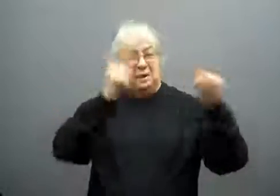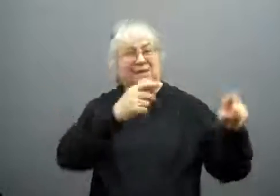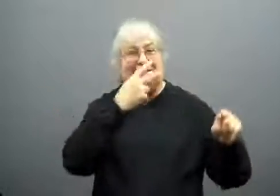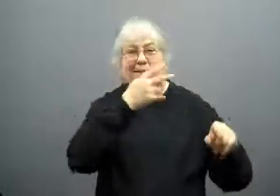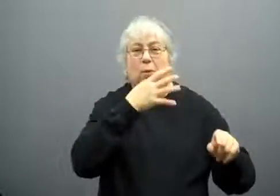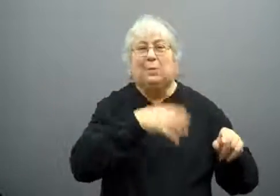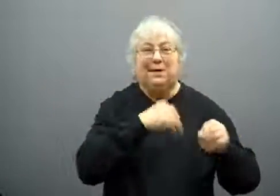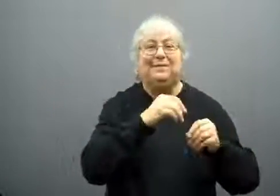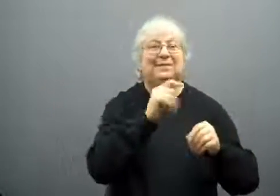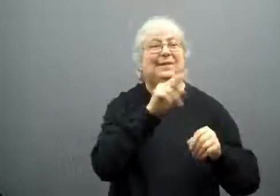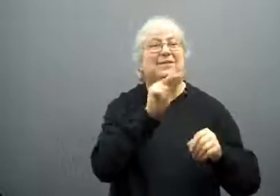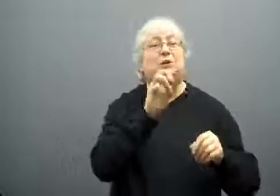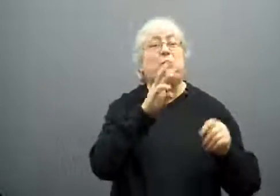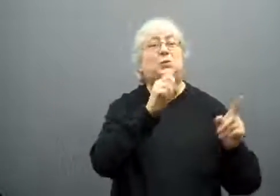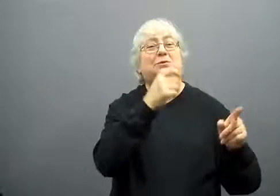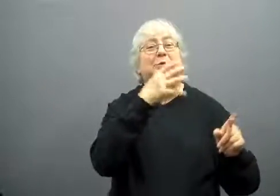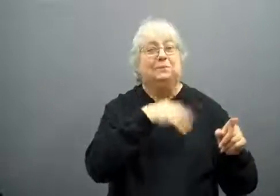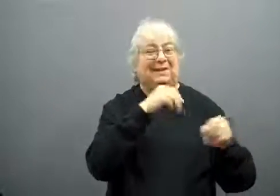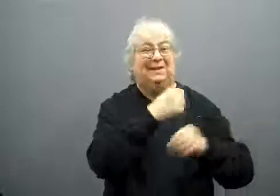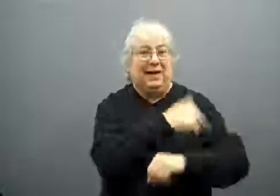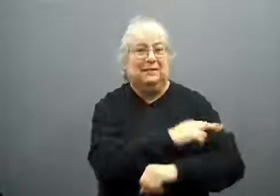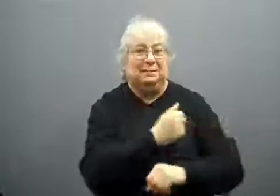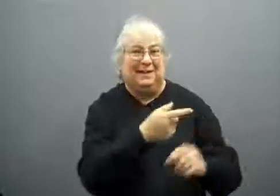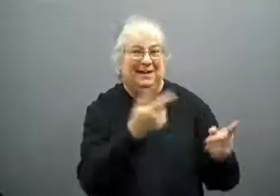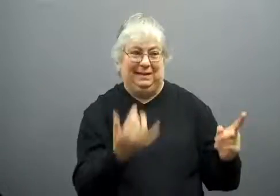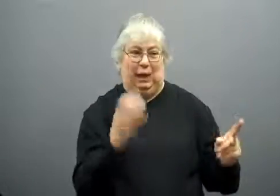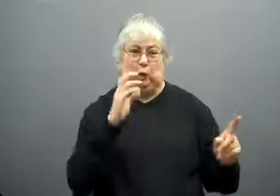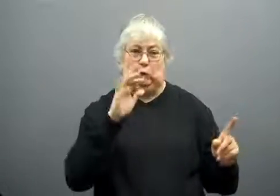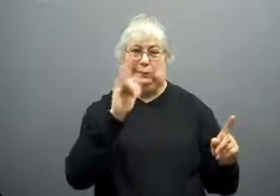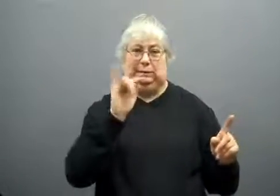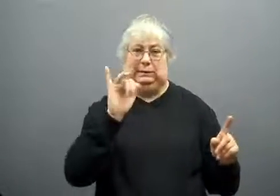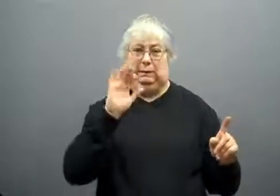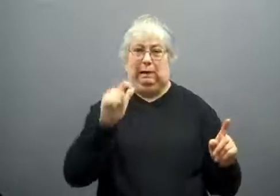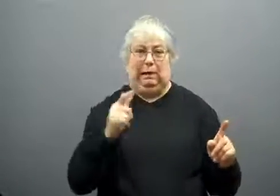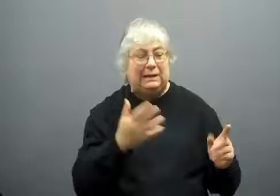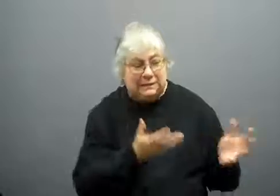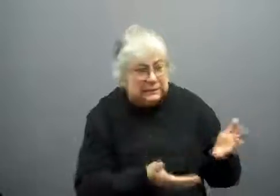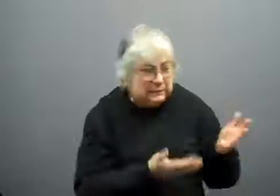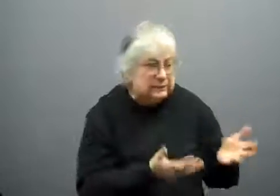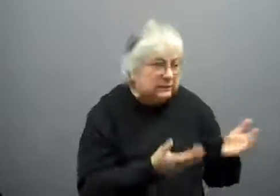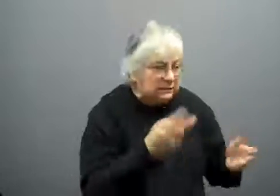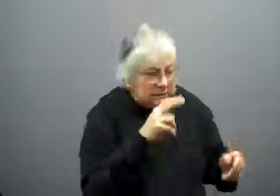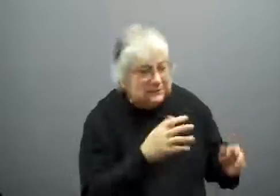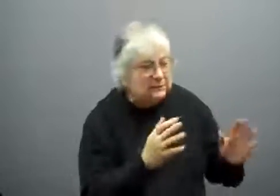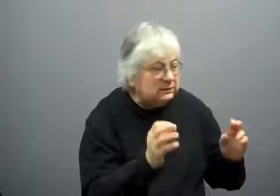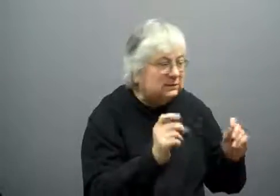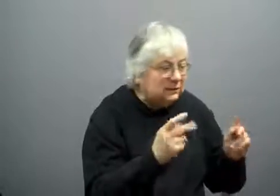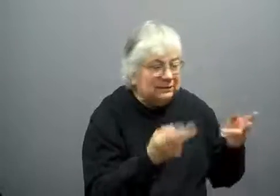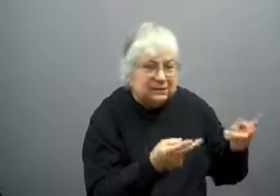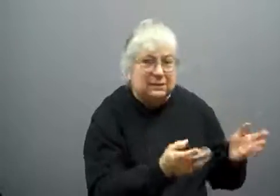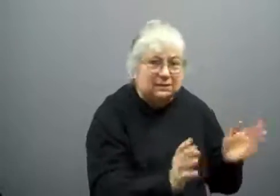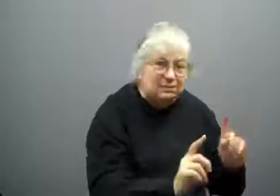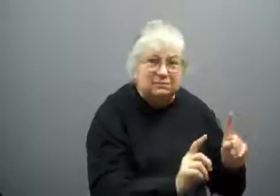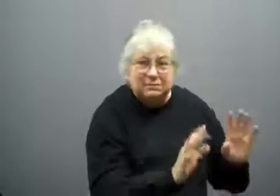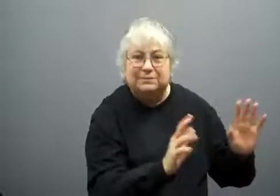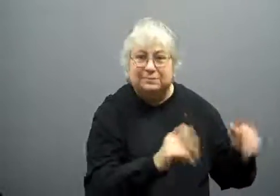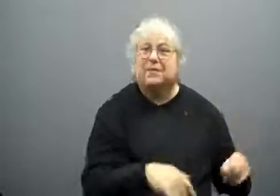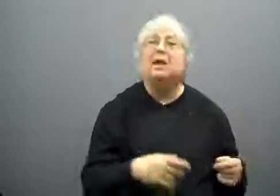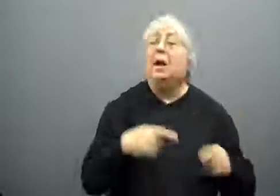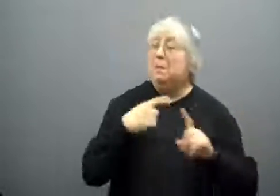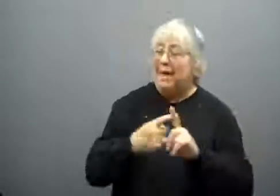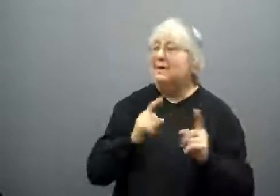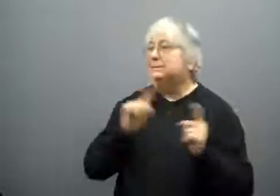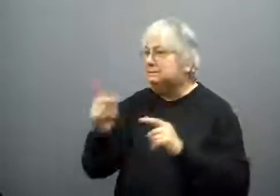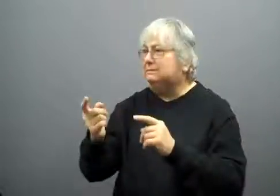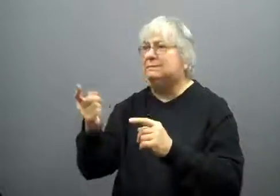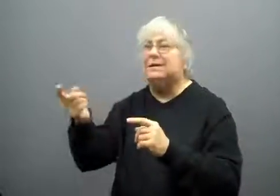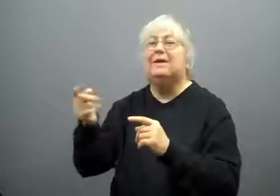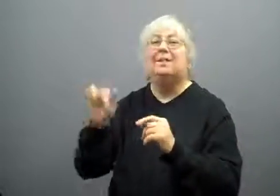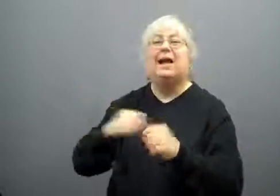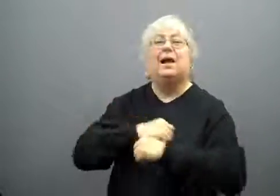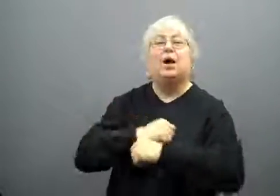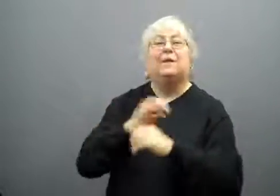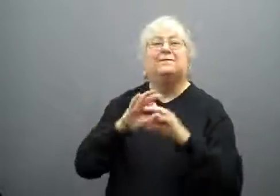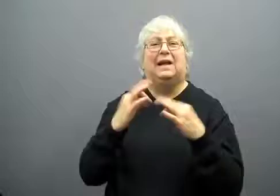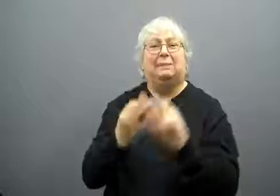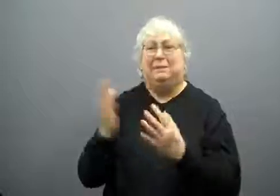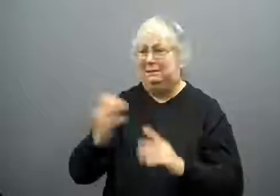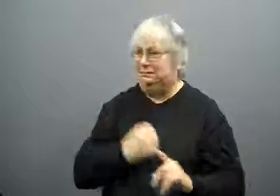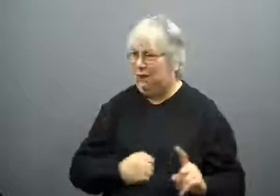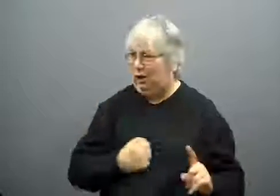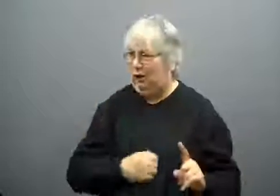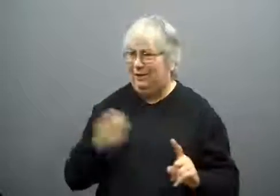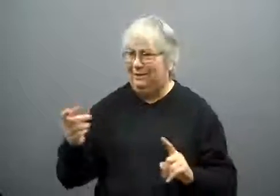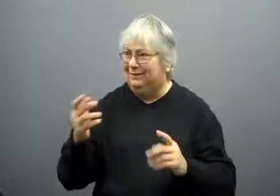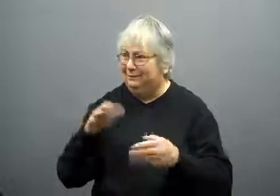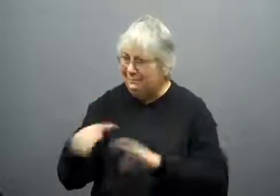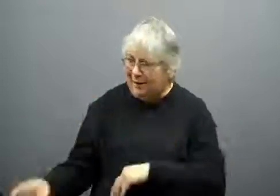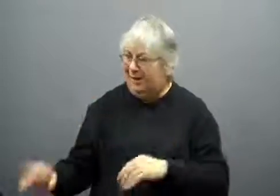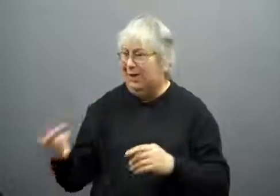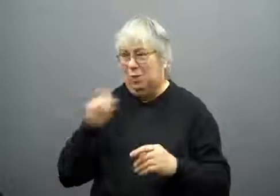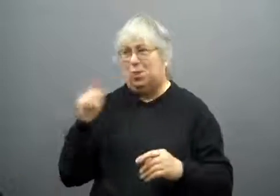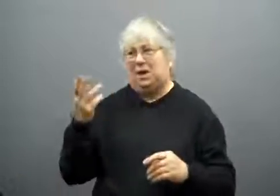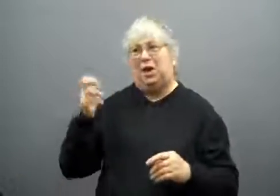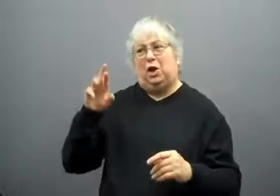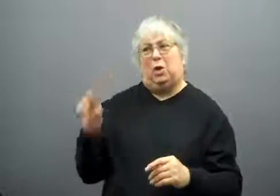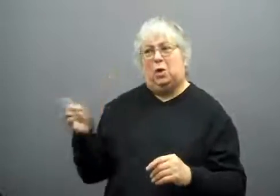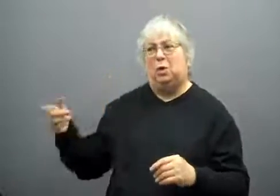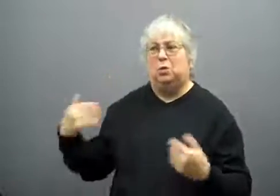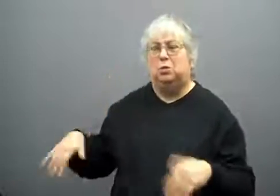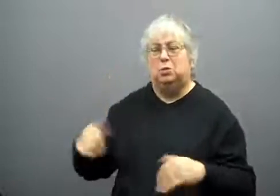visited the newswoman in the hospital, where she was in critical condition.